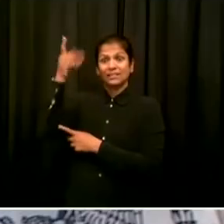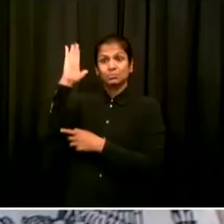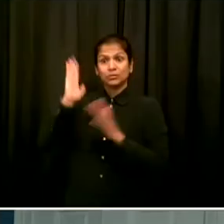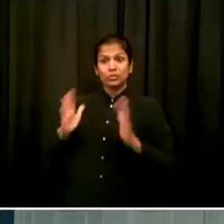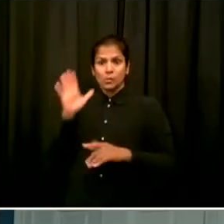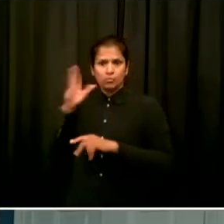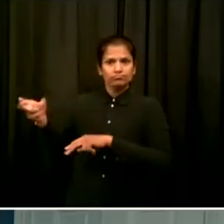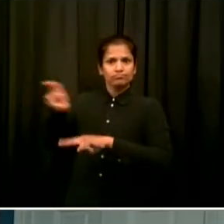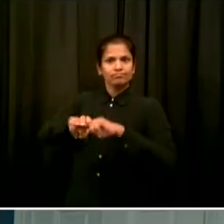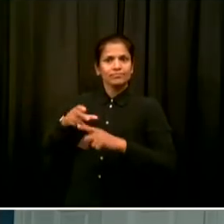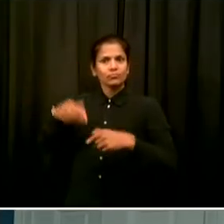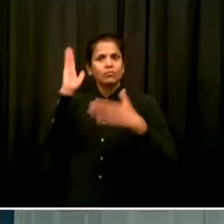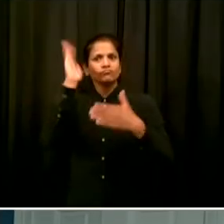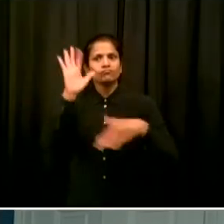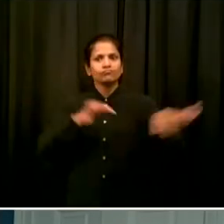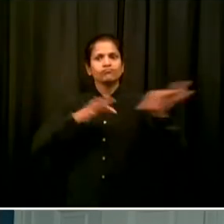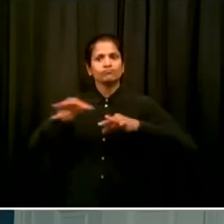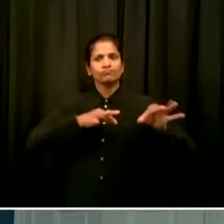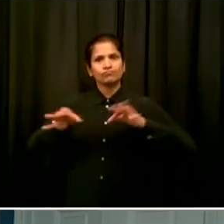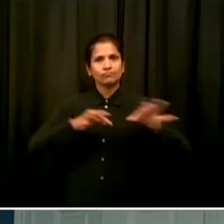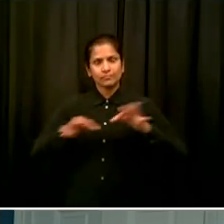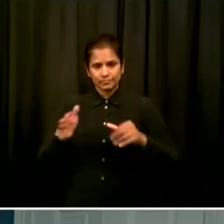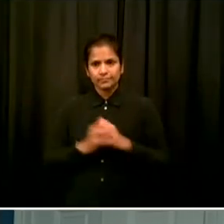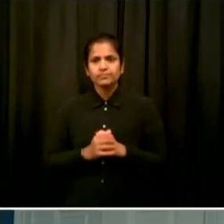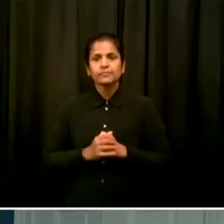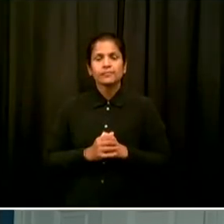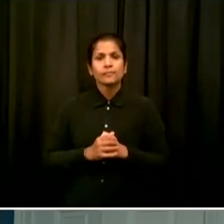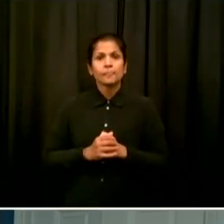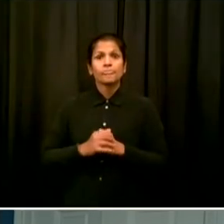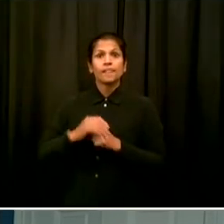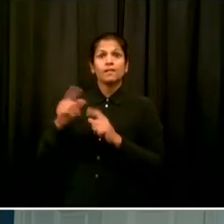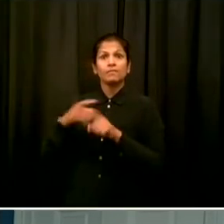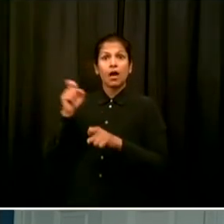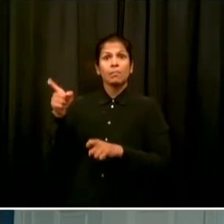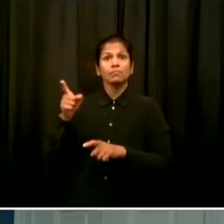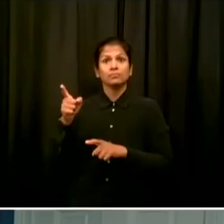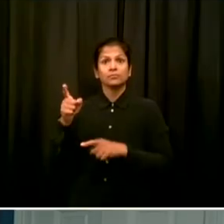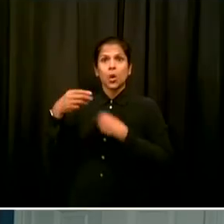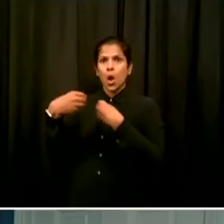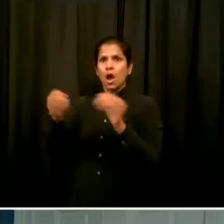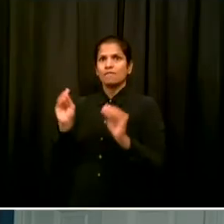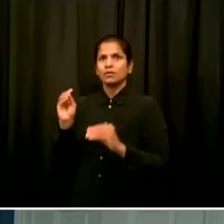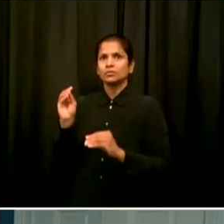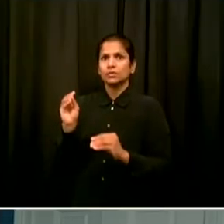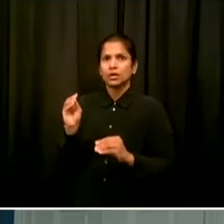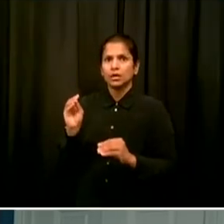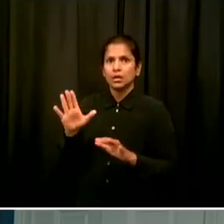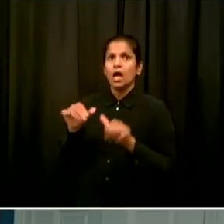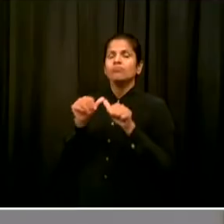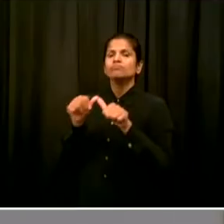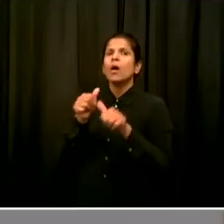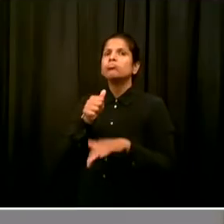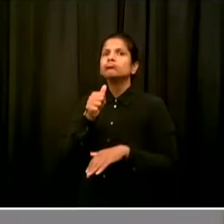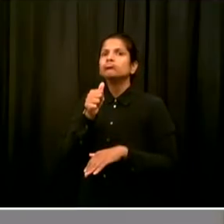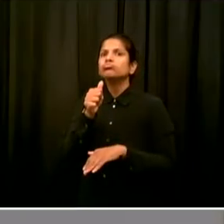MEASURES THAT ARE AADLREY N I PLACAE ND BEING BUILT OUT AS WE SPEAK IN NEW